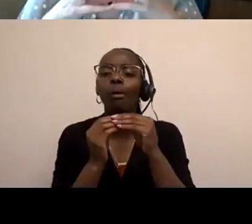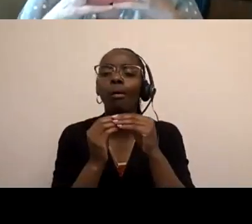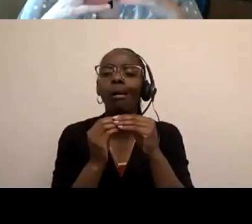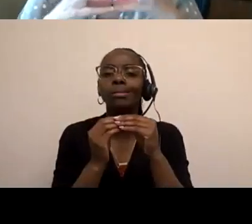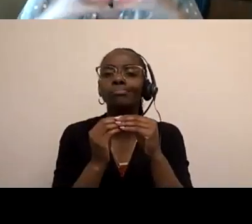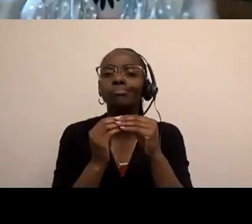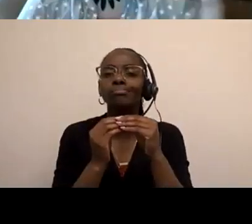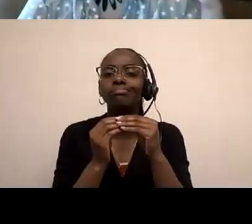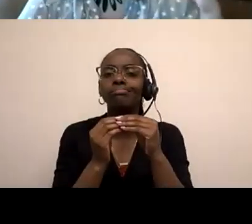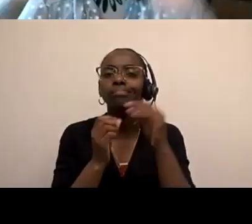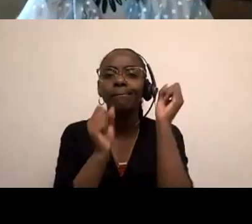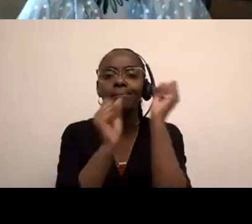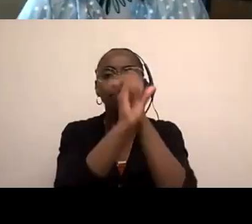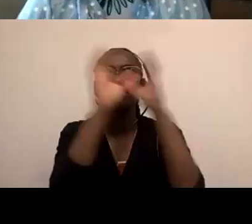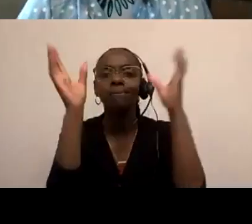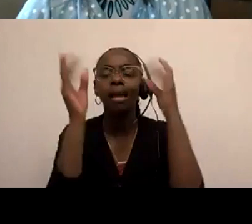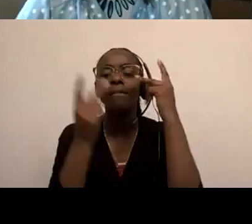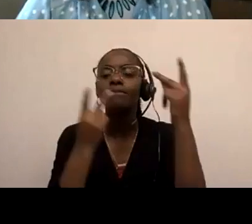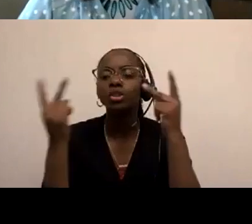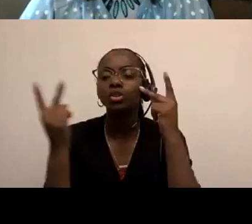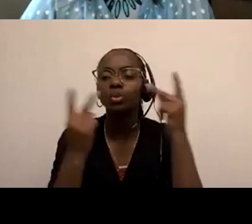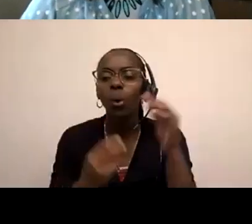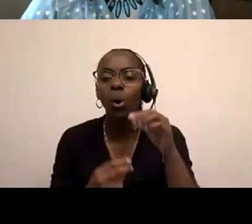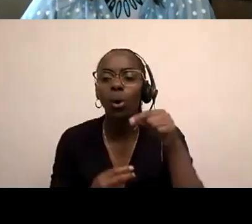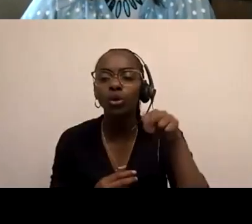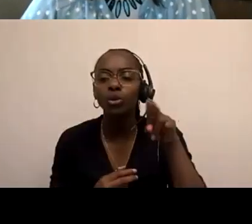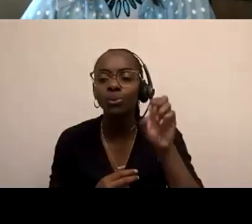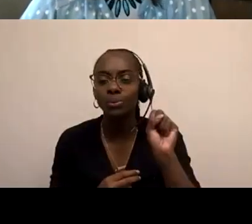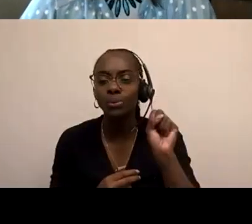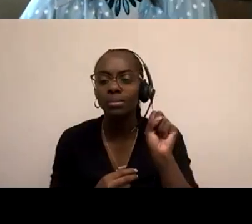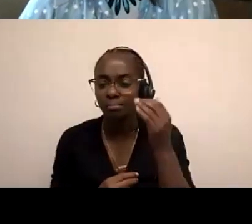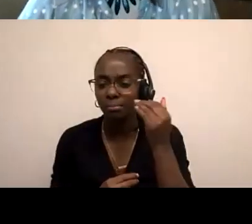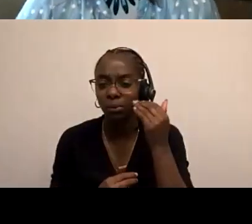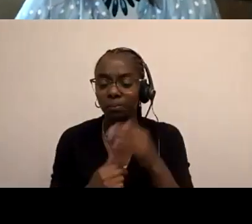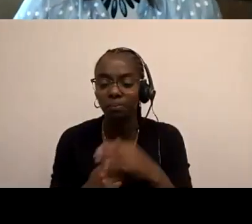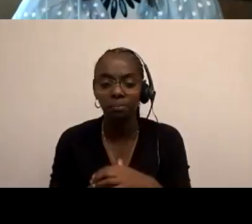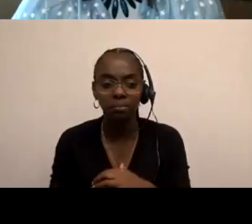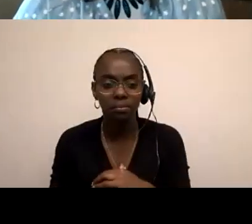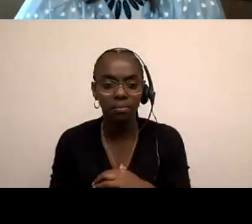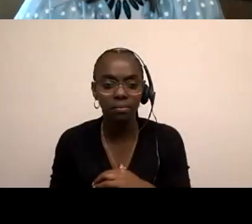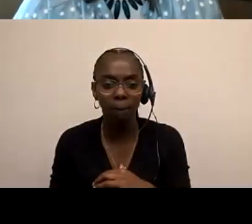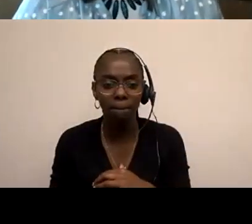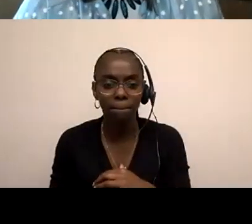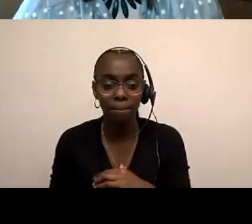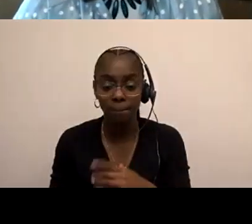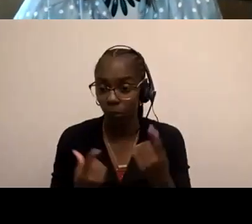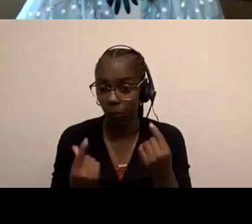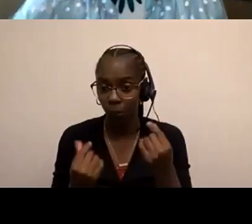AND THAT HANDOUT HAS SOME FOR YOU TO USE. SO WHAT I'M GOING TO DO NOW IS I'M GOING TO